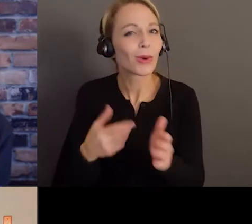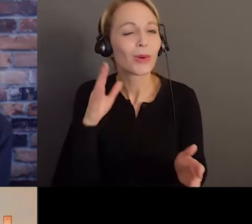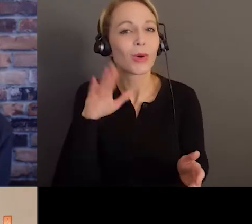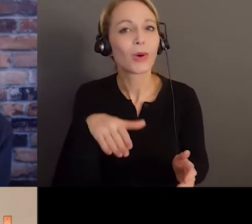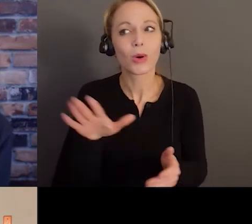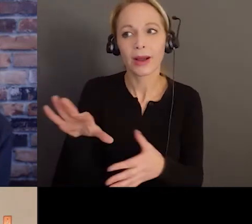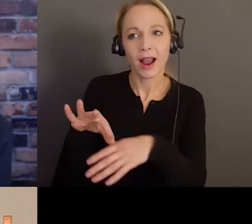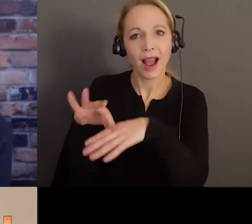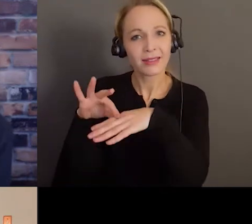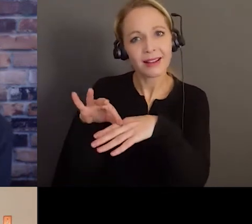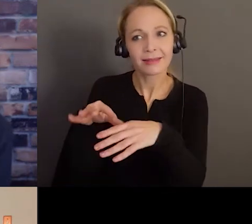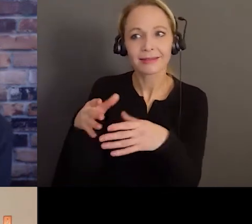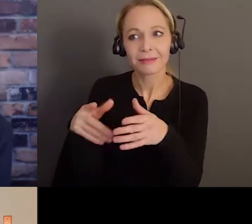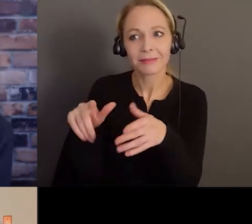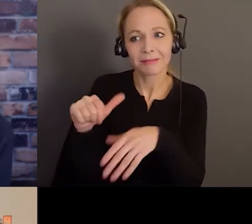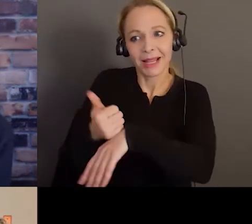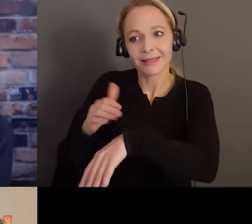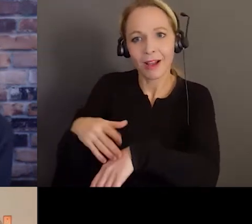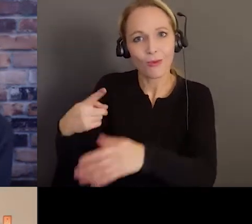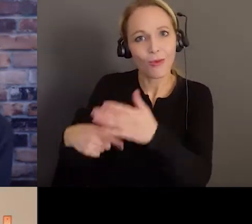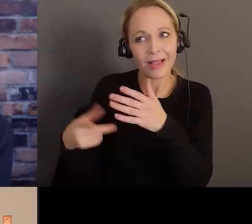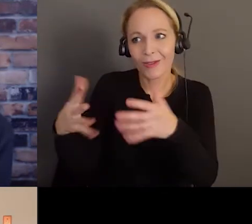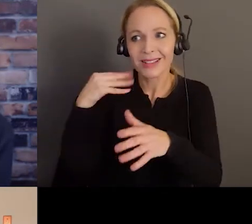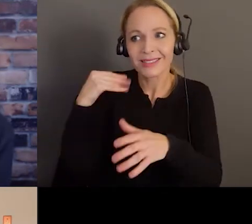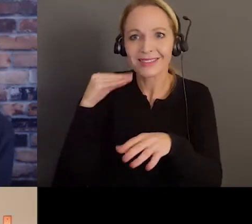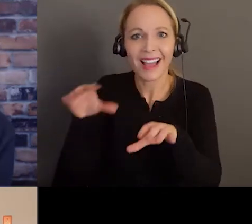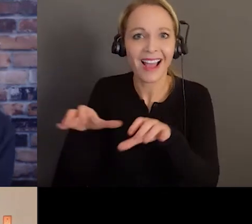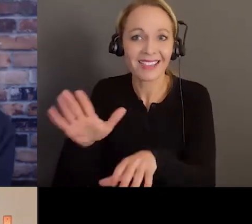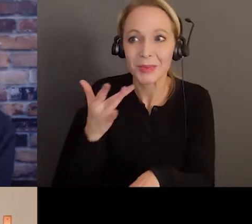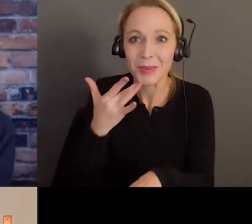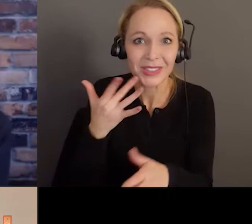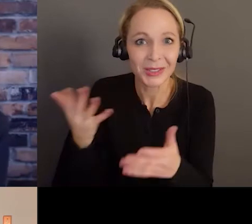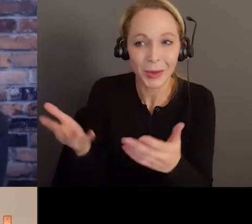WHAT THEY'VE DONE; RIGHT. WHAT THEIR PREFERENCES ARE.